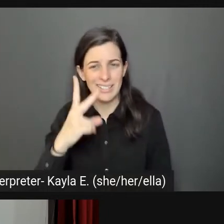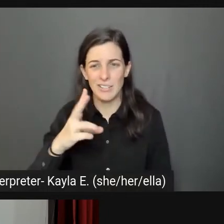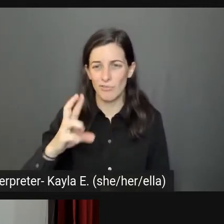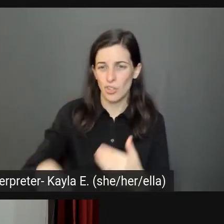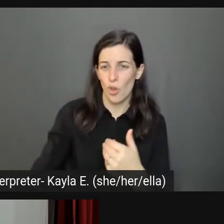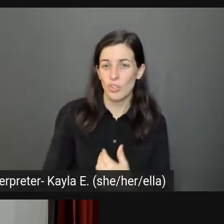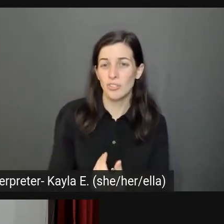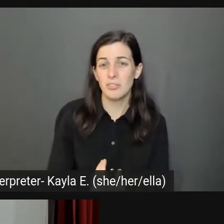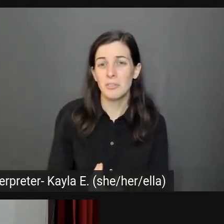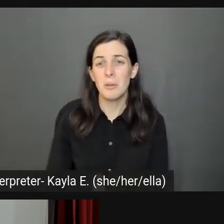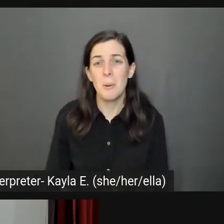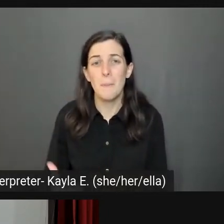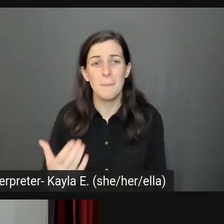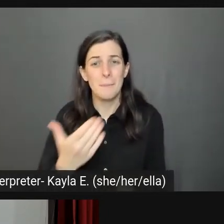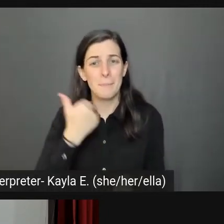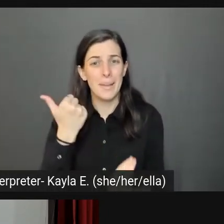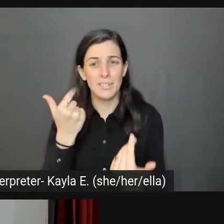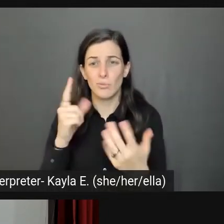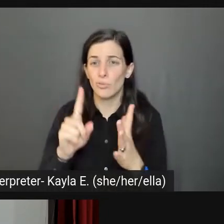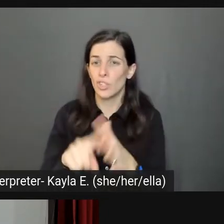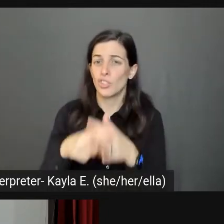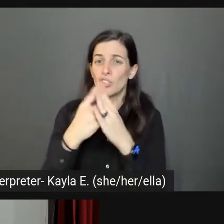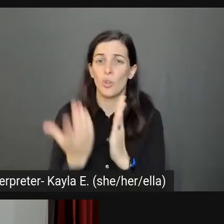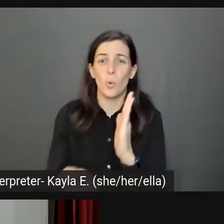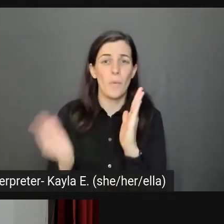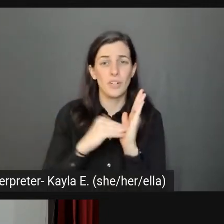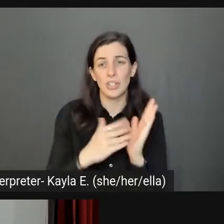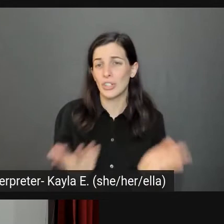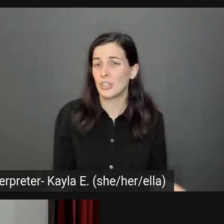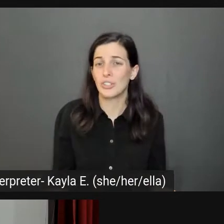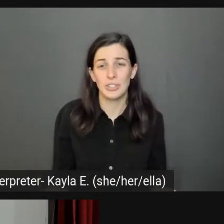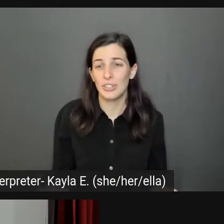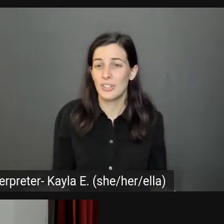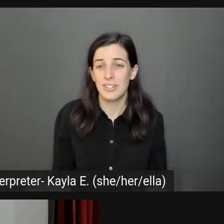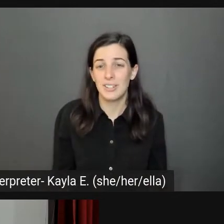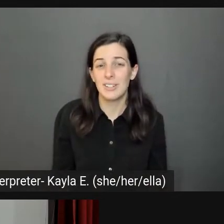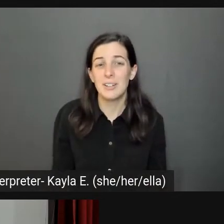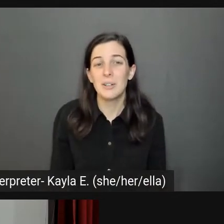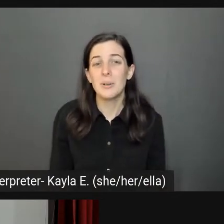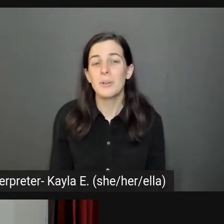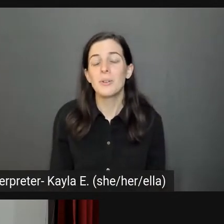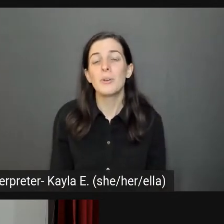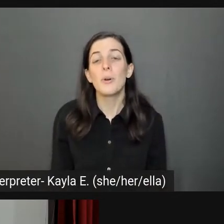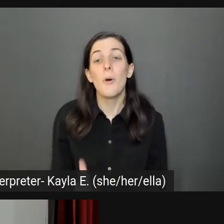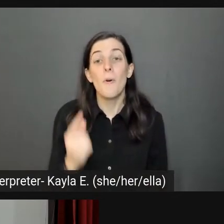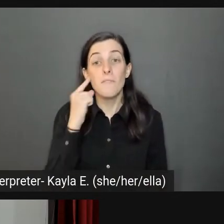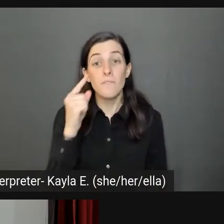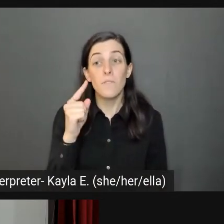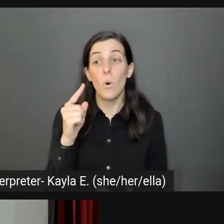because it's going to cost you less in the long run. That's for websites. For clients that are developing web applications,